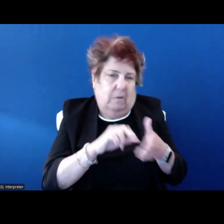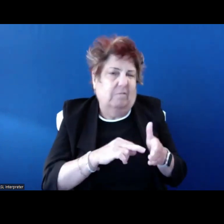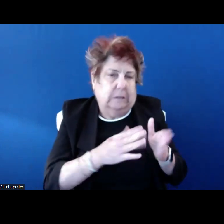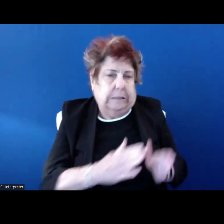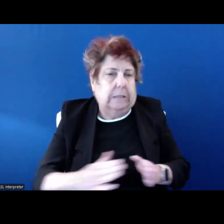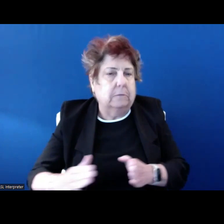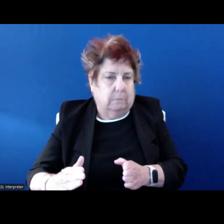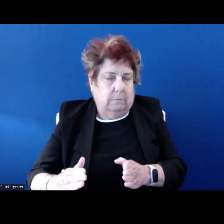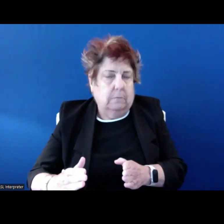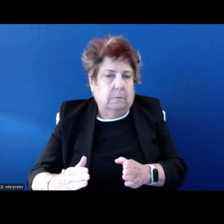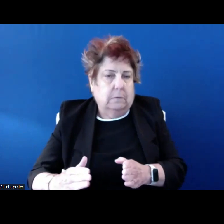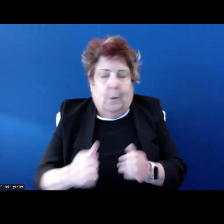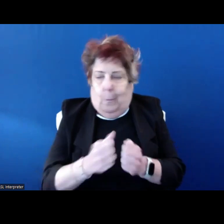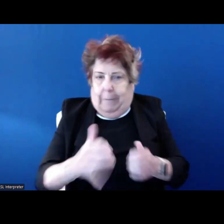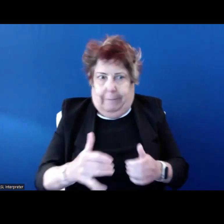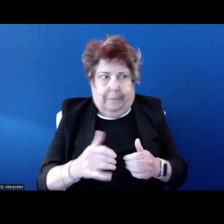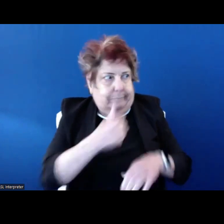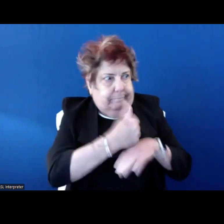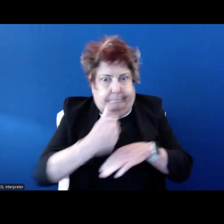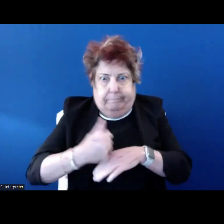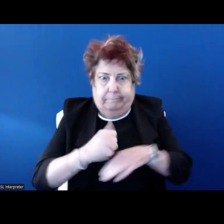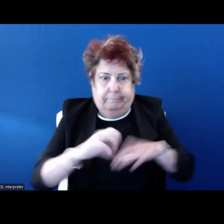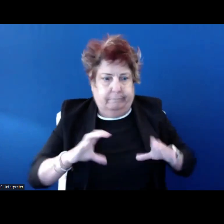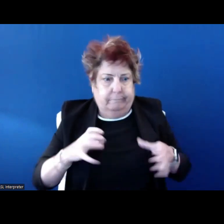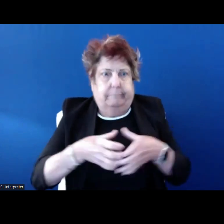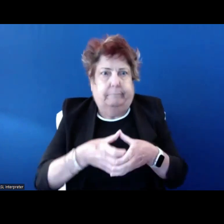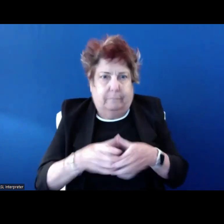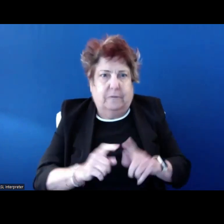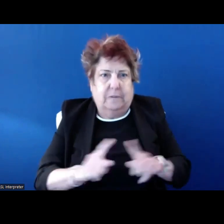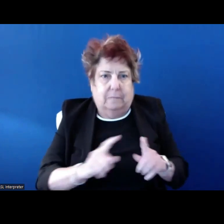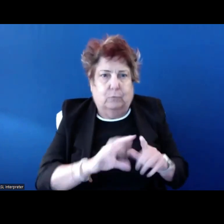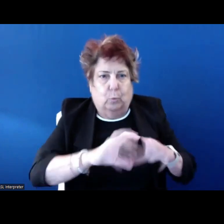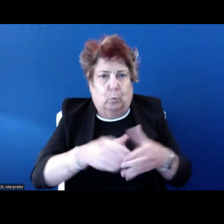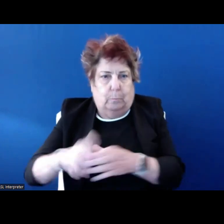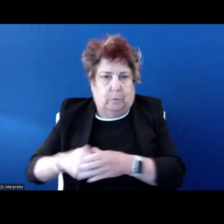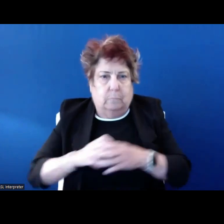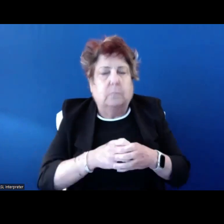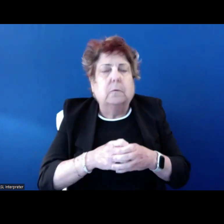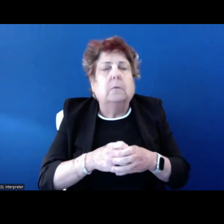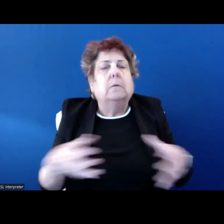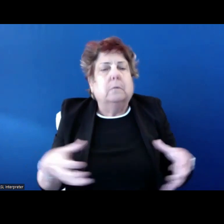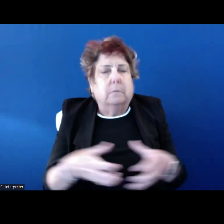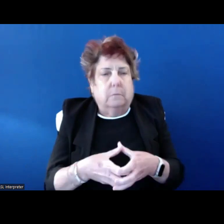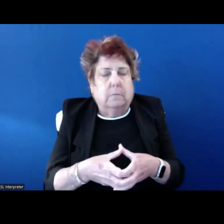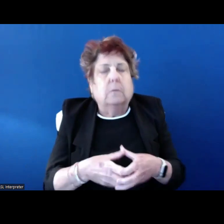teams that will then collaborate to complete the application. So please feel free to